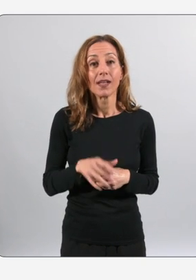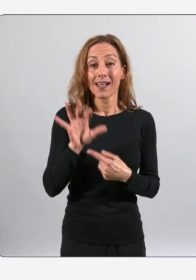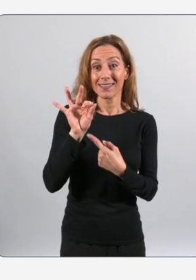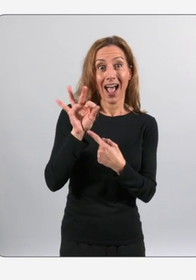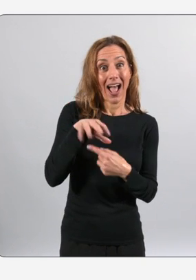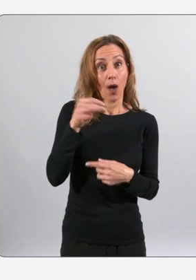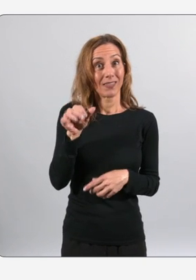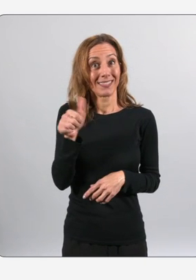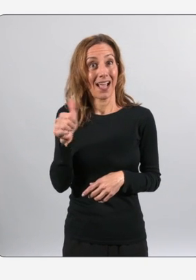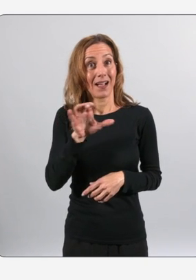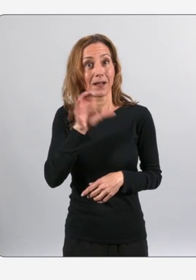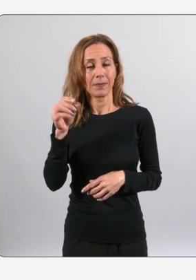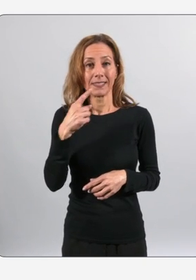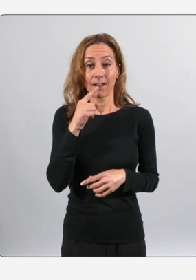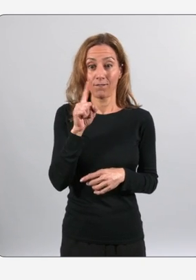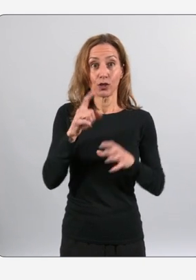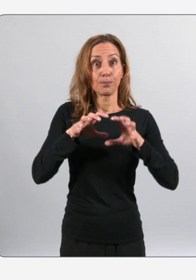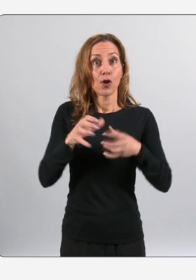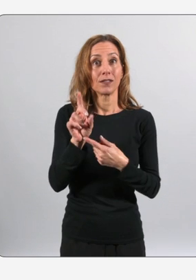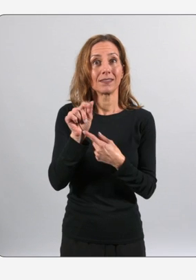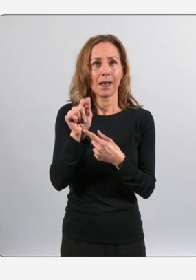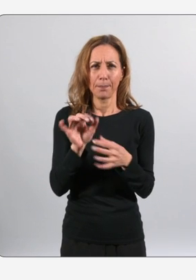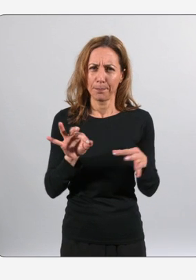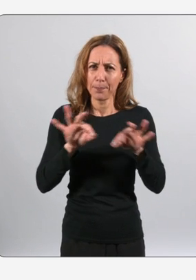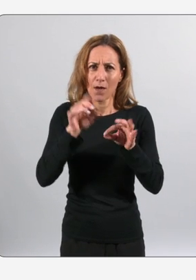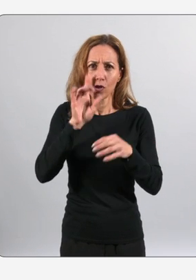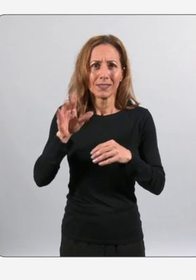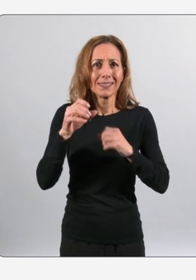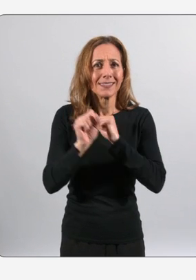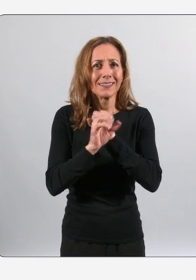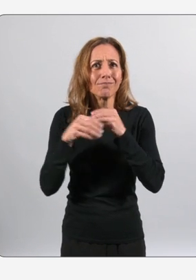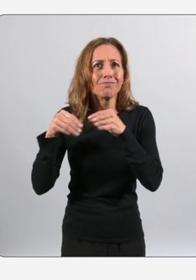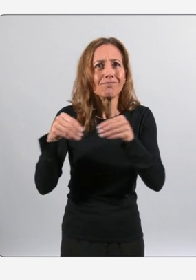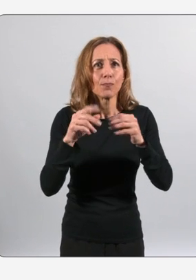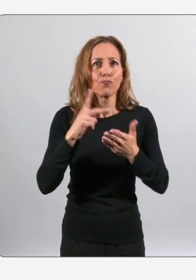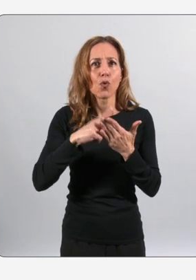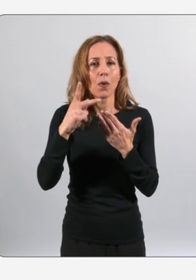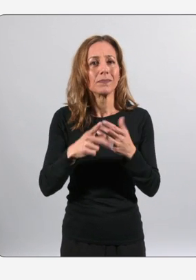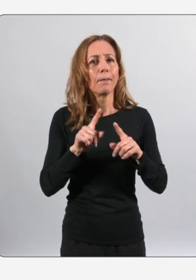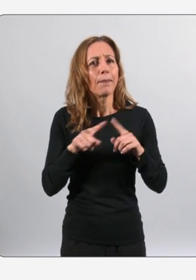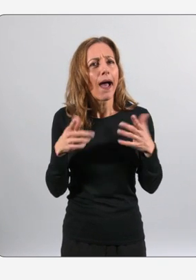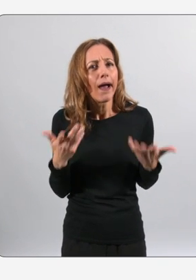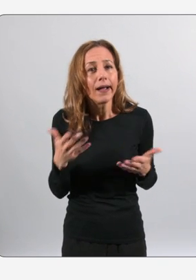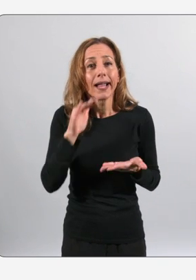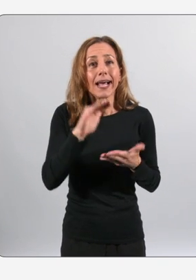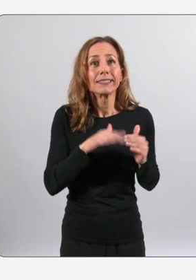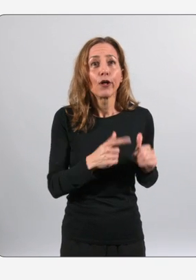important to their digital marketing programs, less than a third of marketers consistently and effectively access and